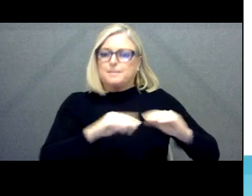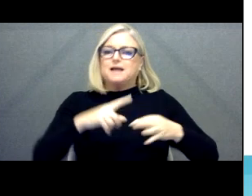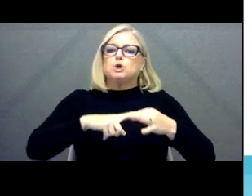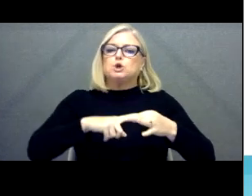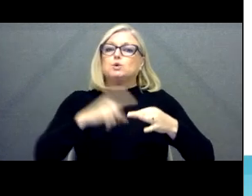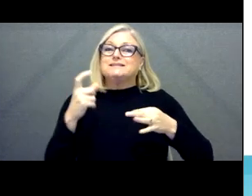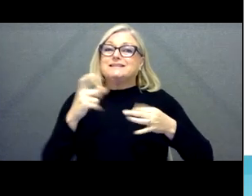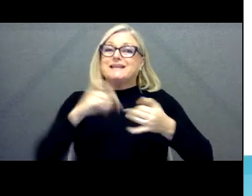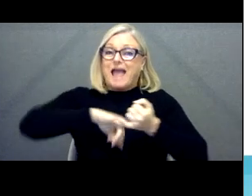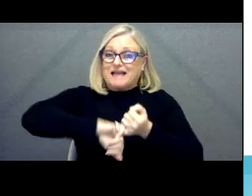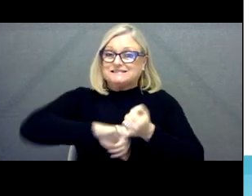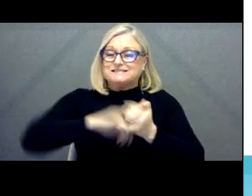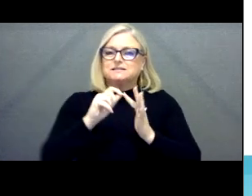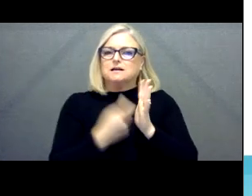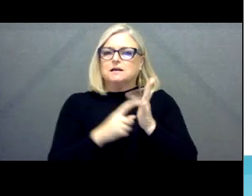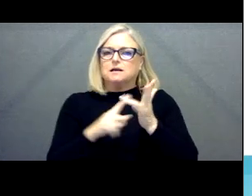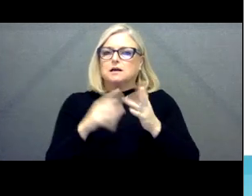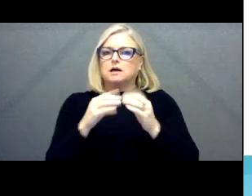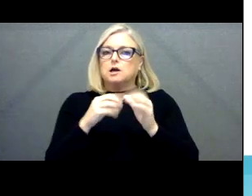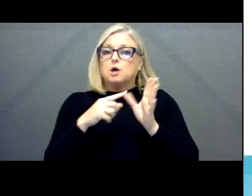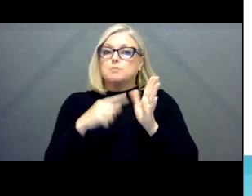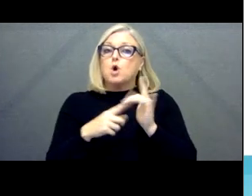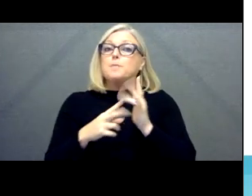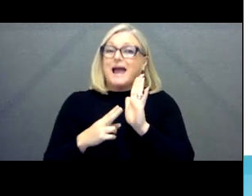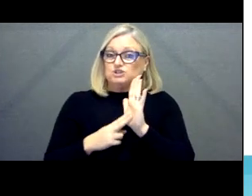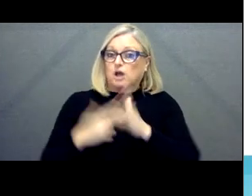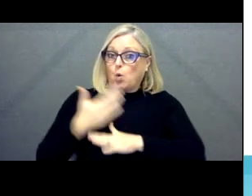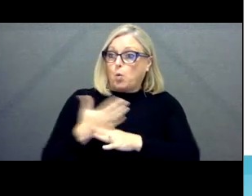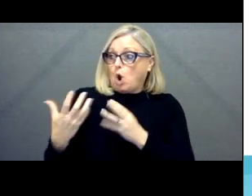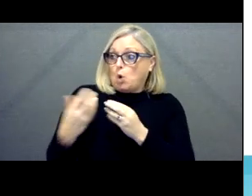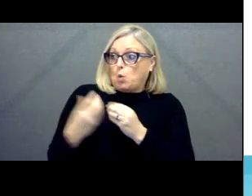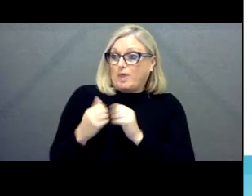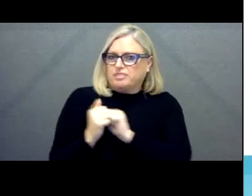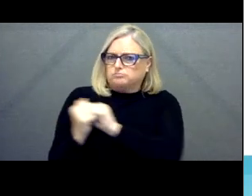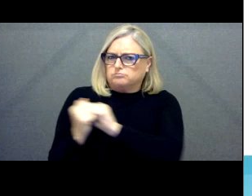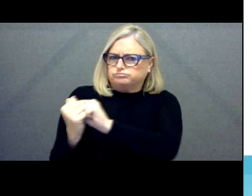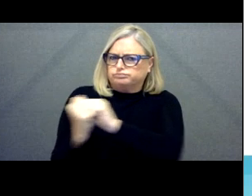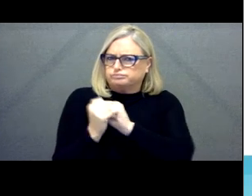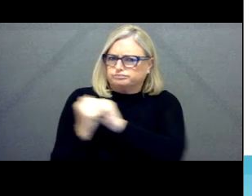doing um those brief interventions with us and checking in with how he's going with that relapse